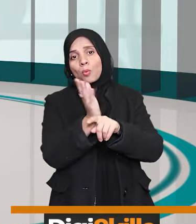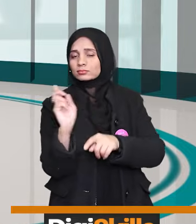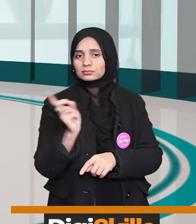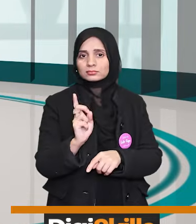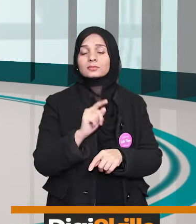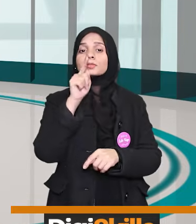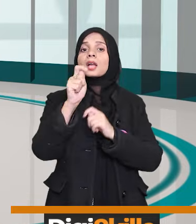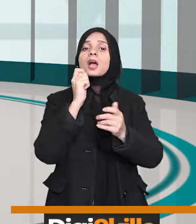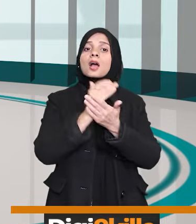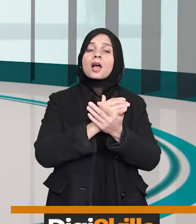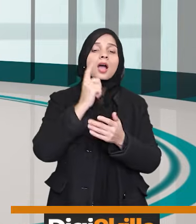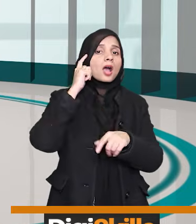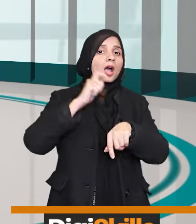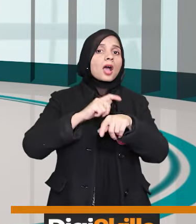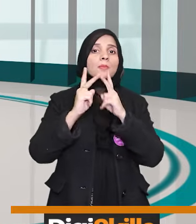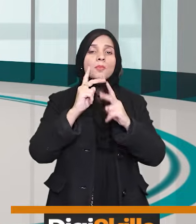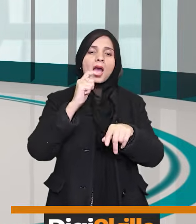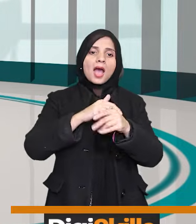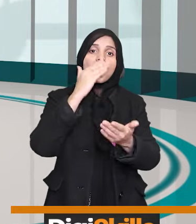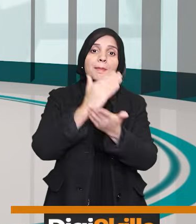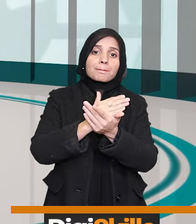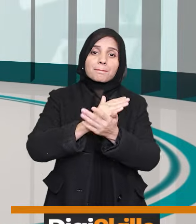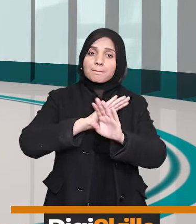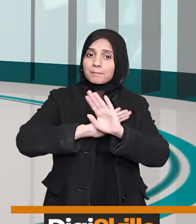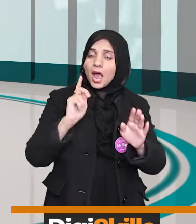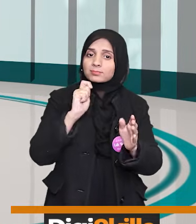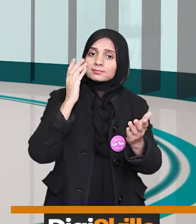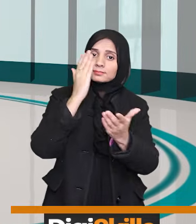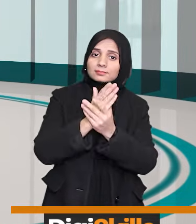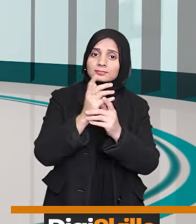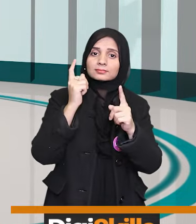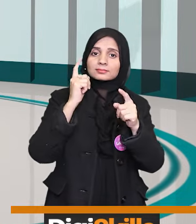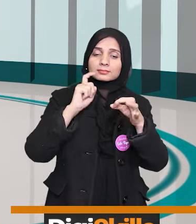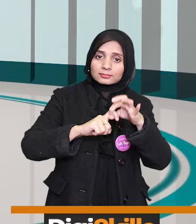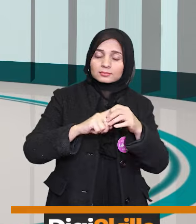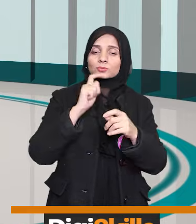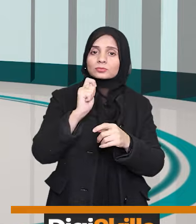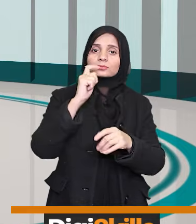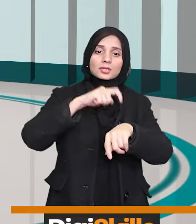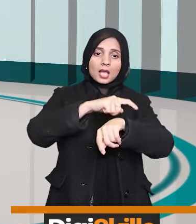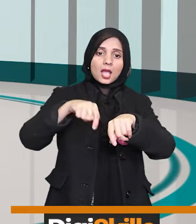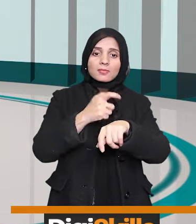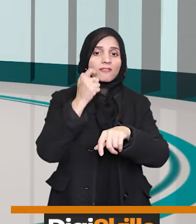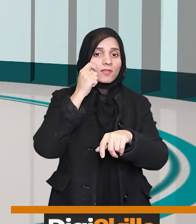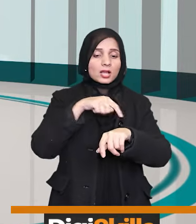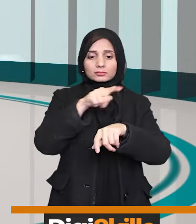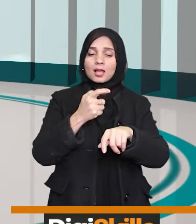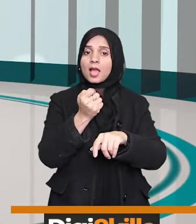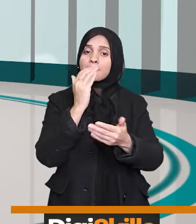Or it shouldn't take more than that. When you will tie up your time with your work, by using stop watch, by using clock;